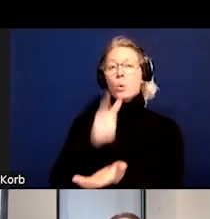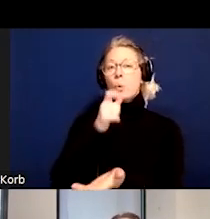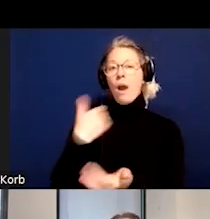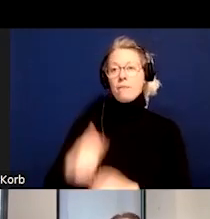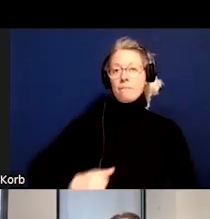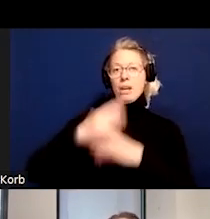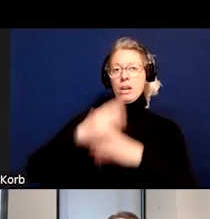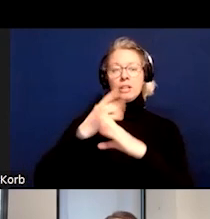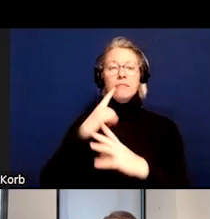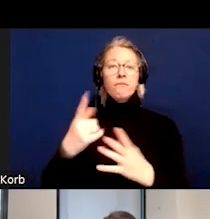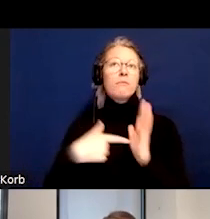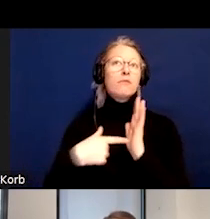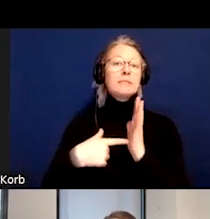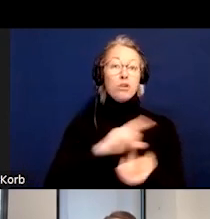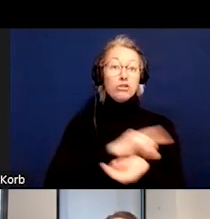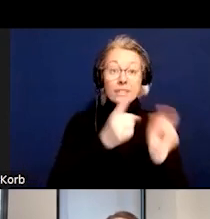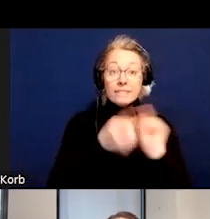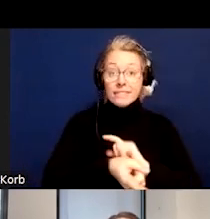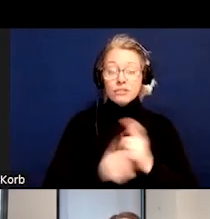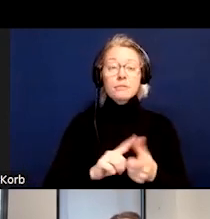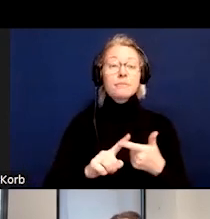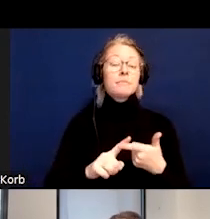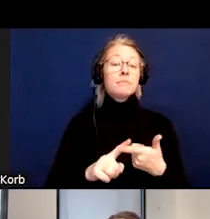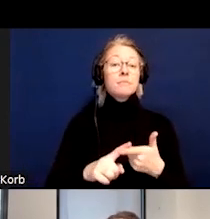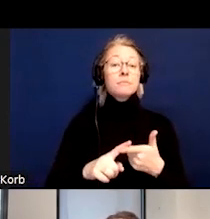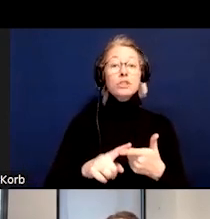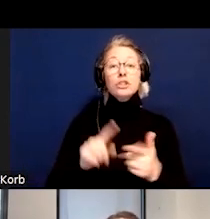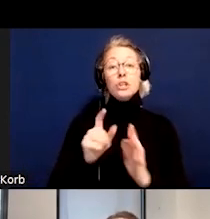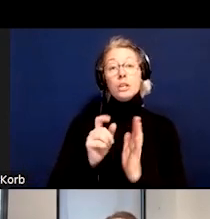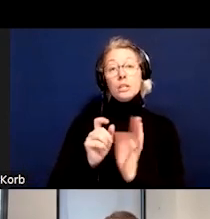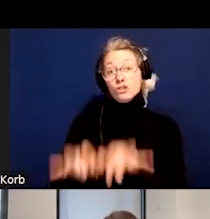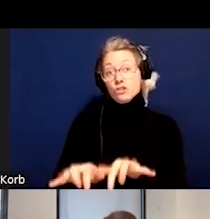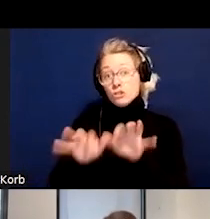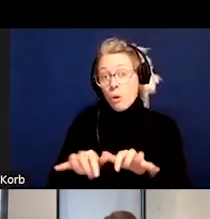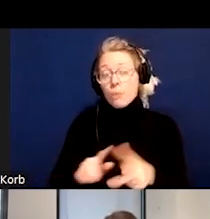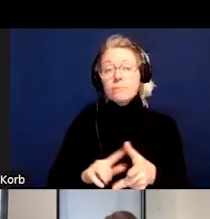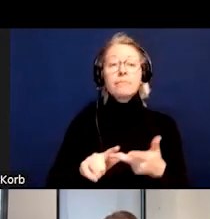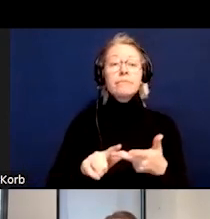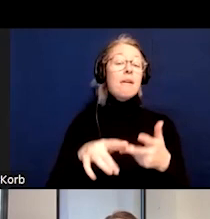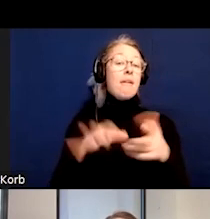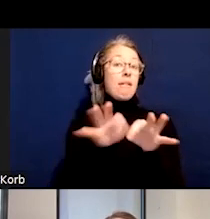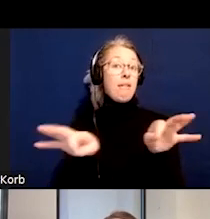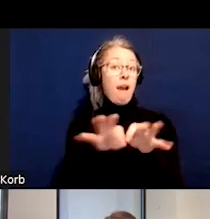translation of written materials, transcription of meetings, language interpretation and grant